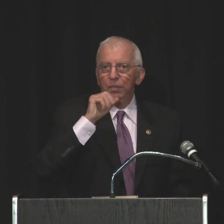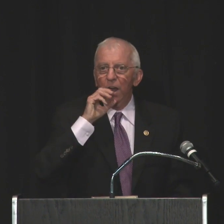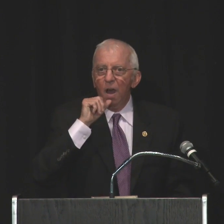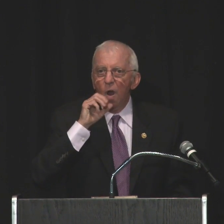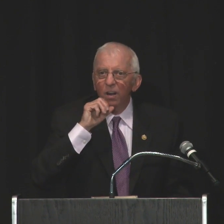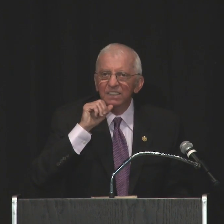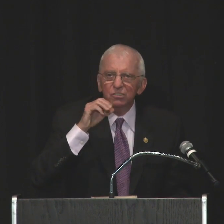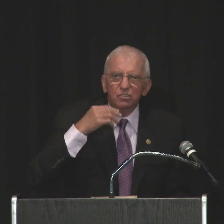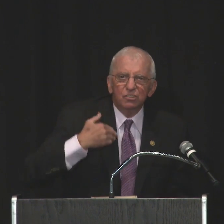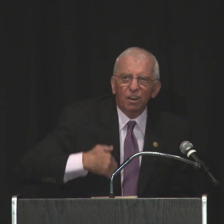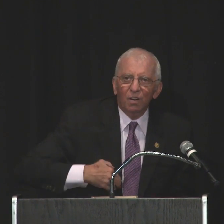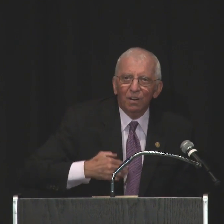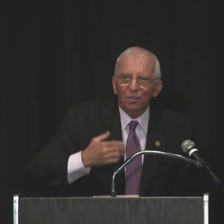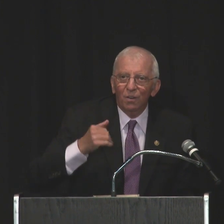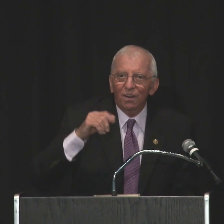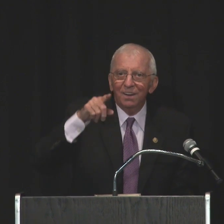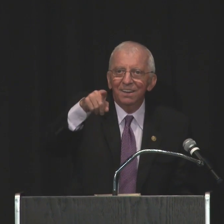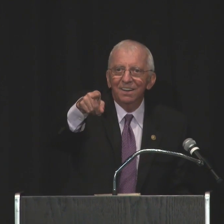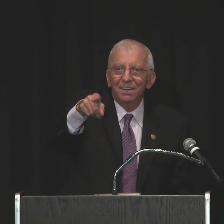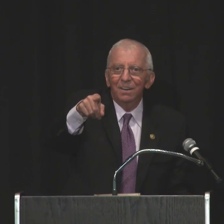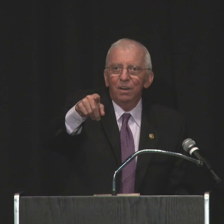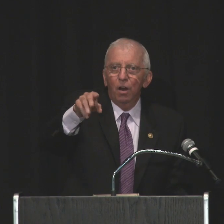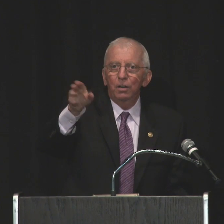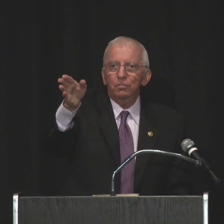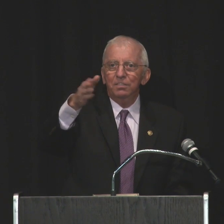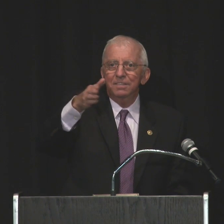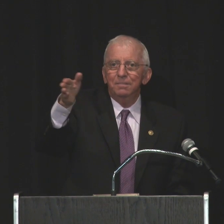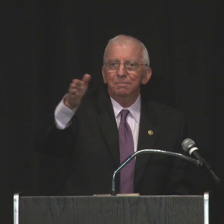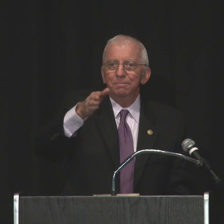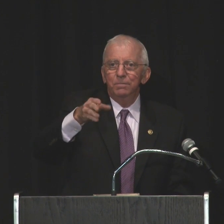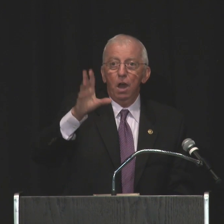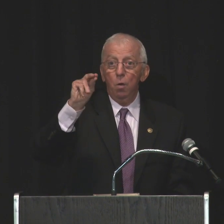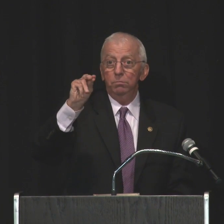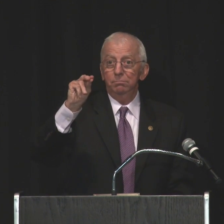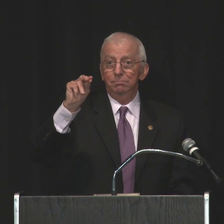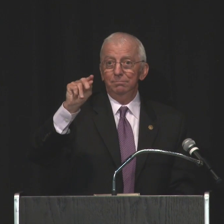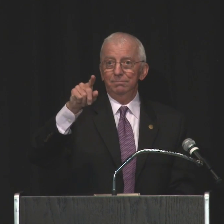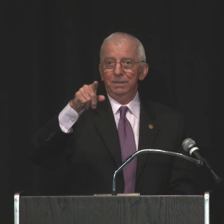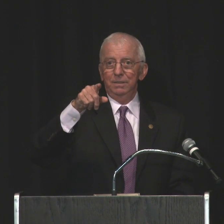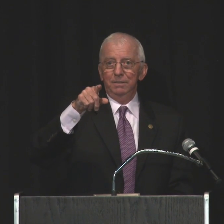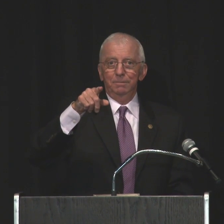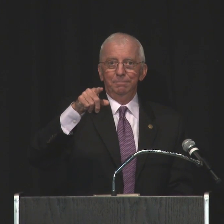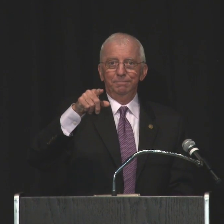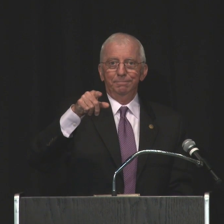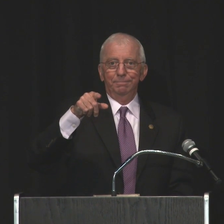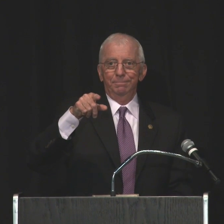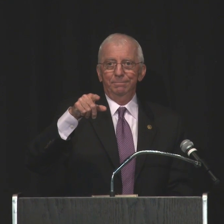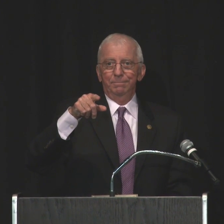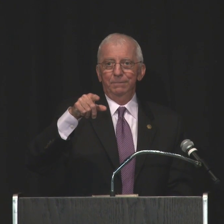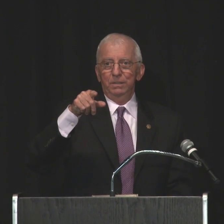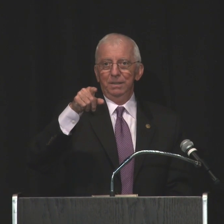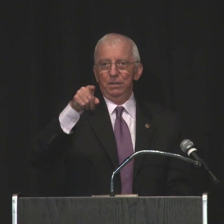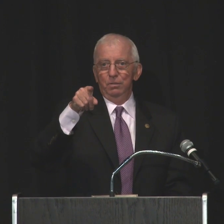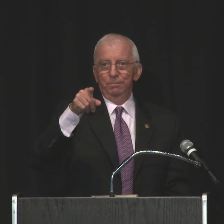with the orange shirt or, or are you just... No.